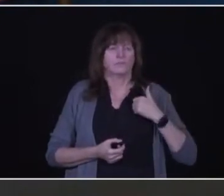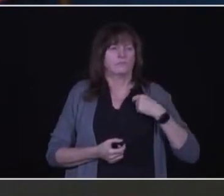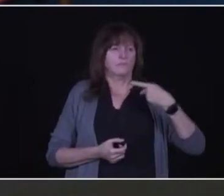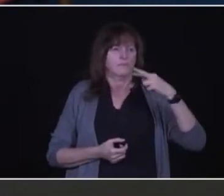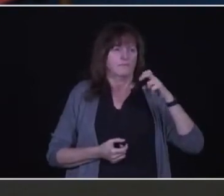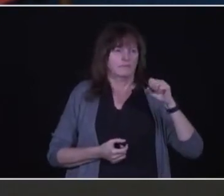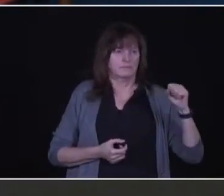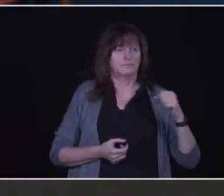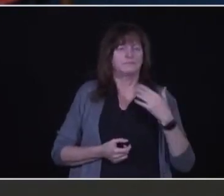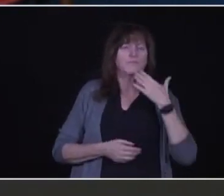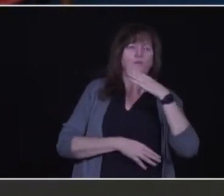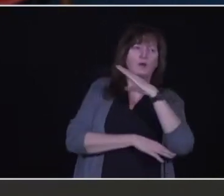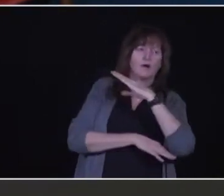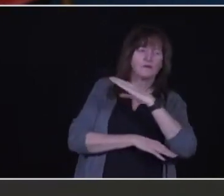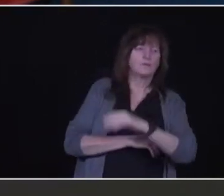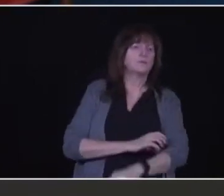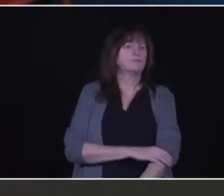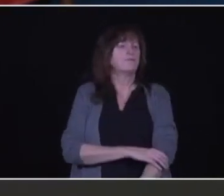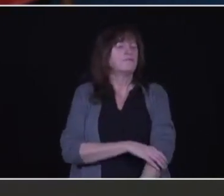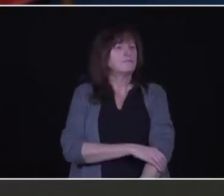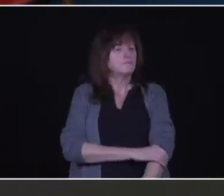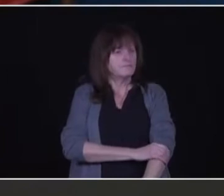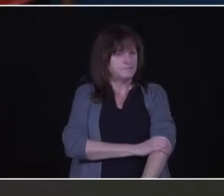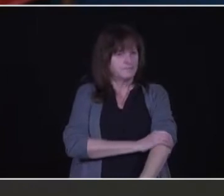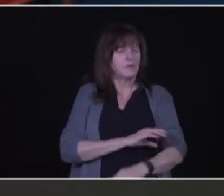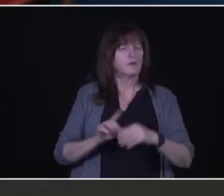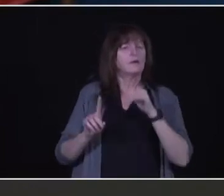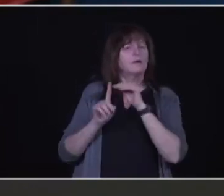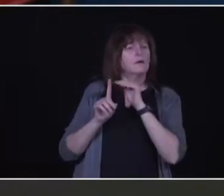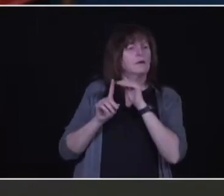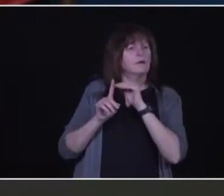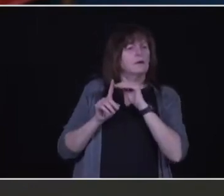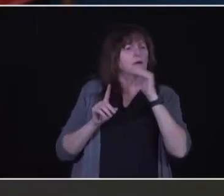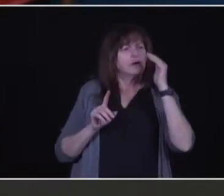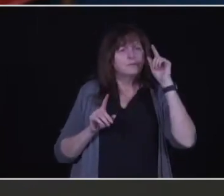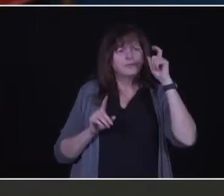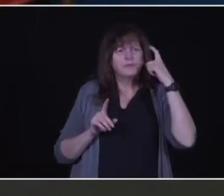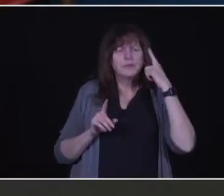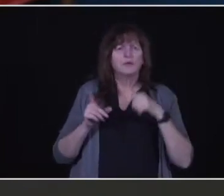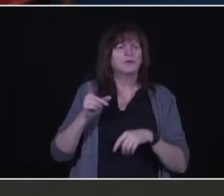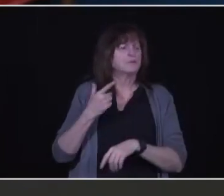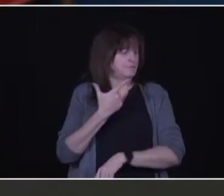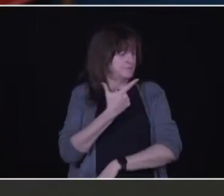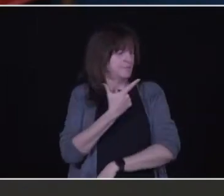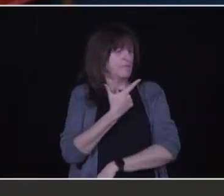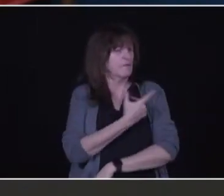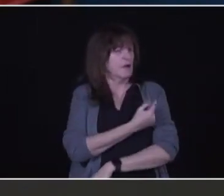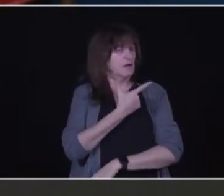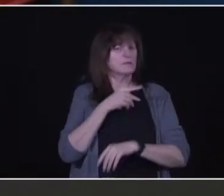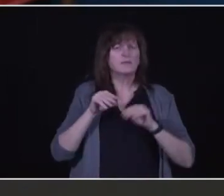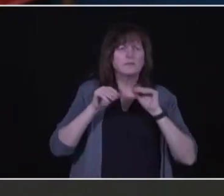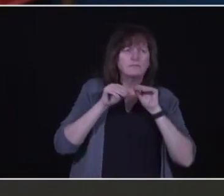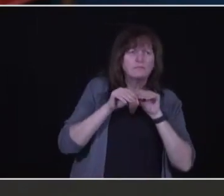Good afternoon everyone. Premier Ford I have a question about the vaccine rollout. We understand the province will be